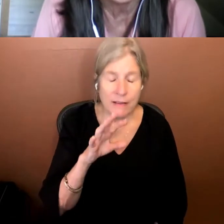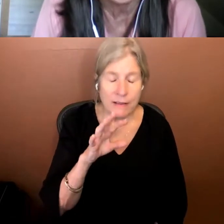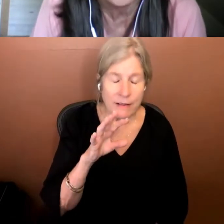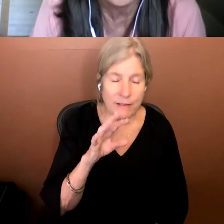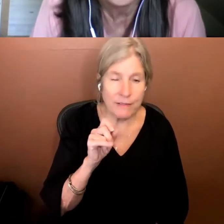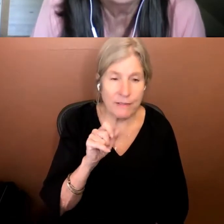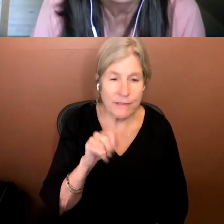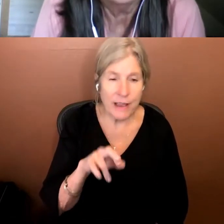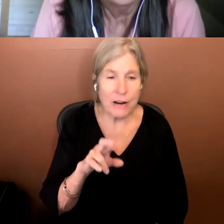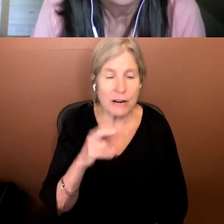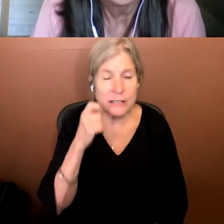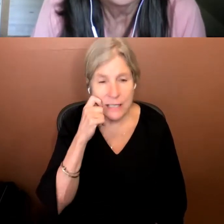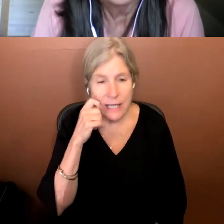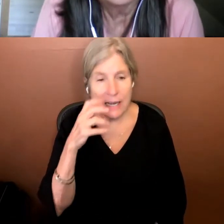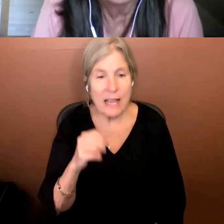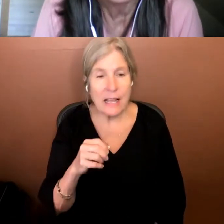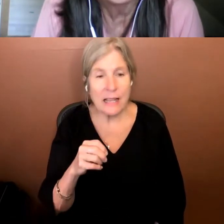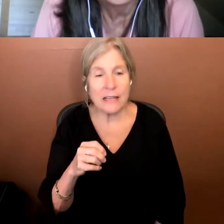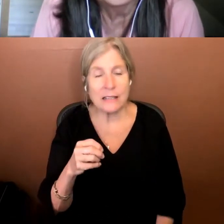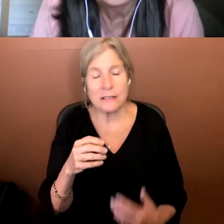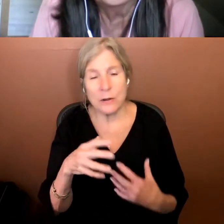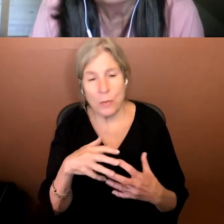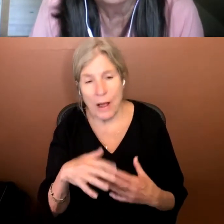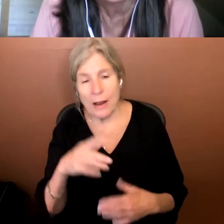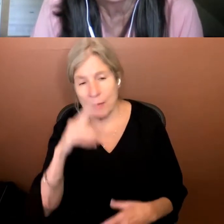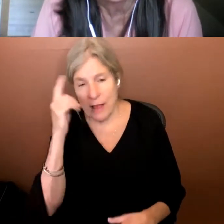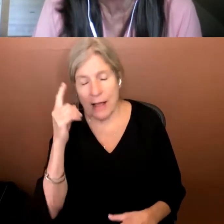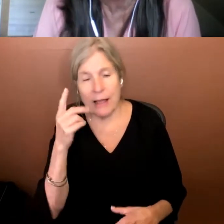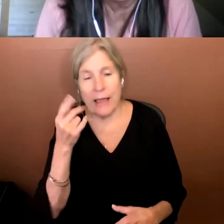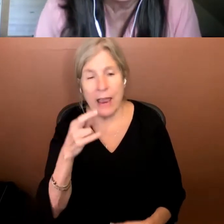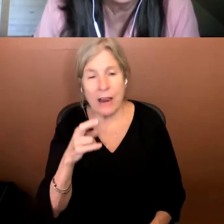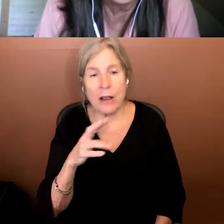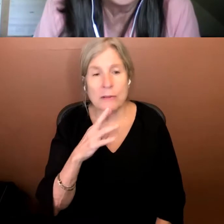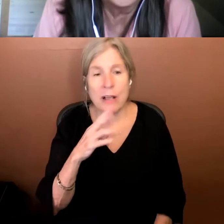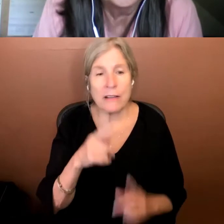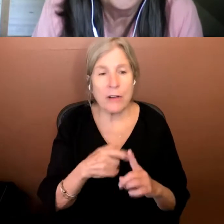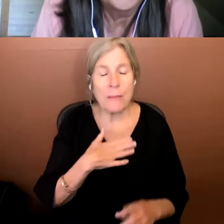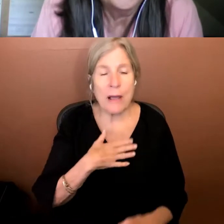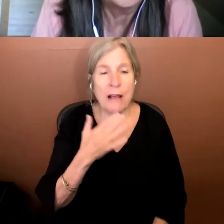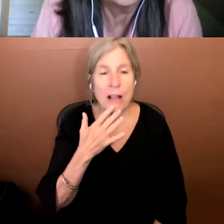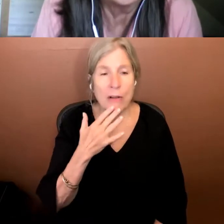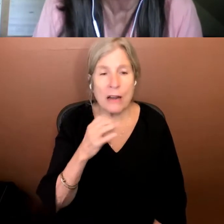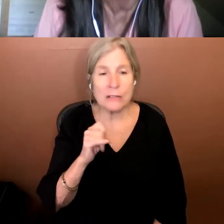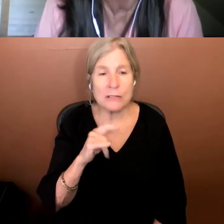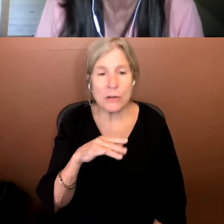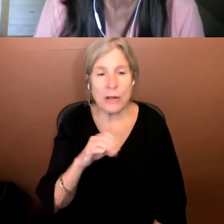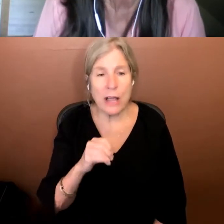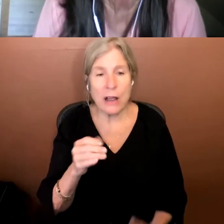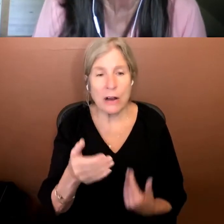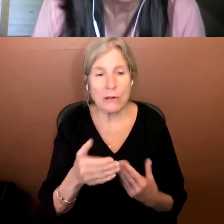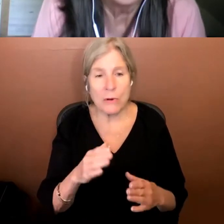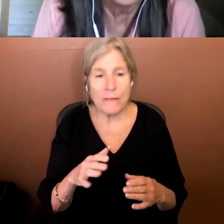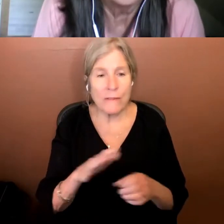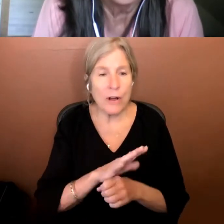hair. I'm talking to you from my Colorado studio which is a room cluttered with notes and